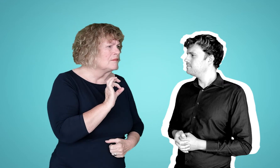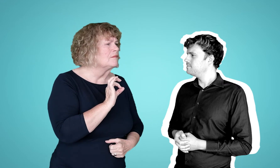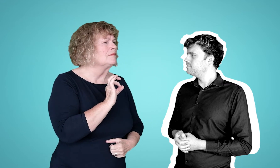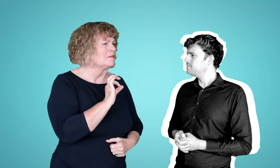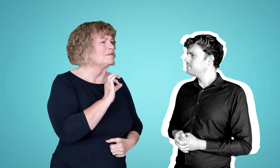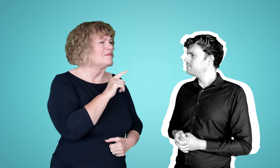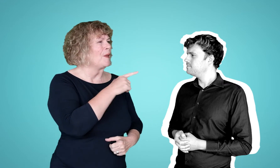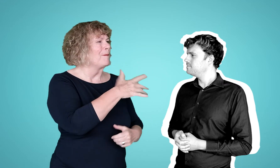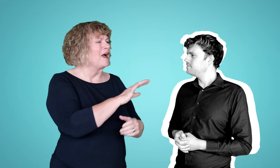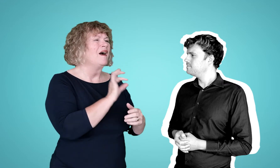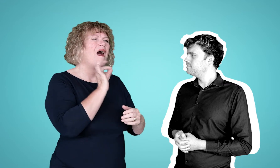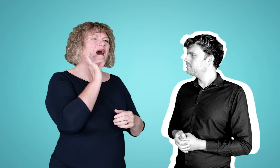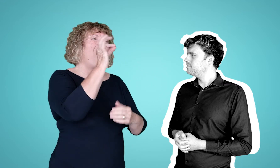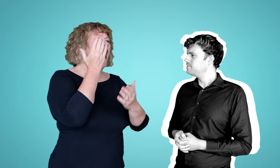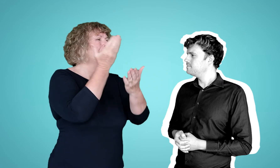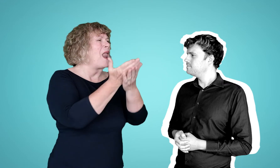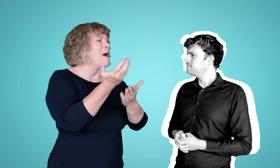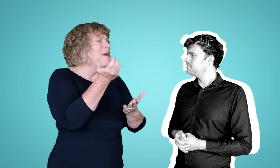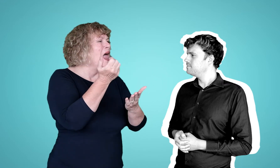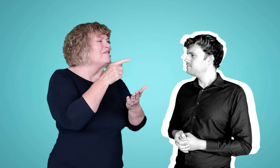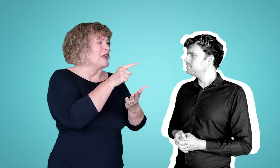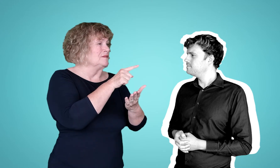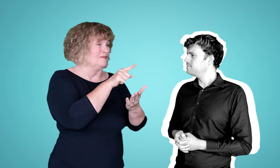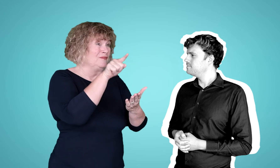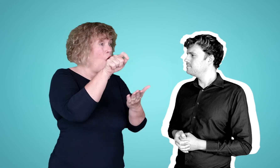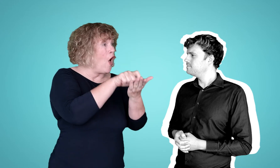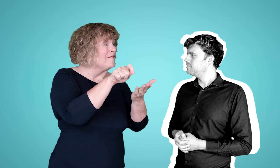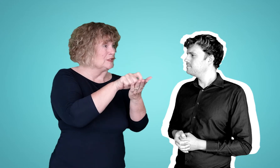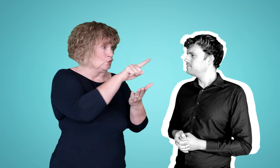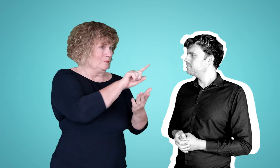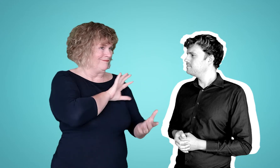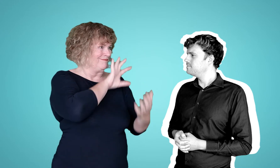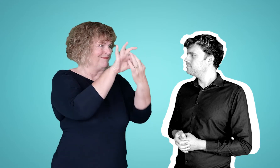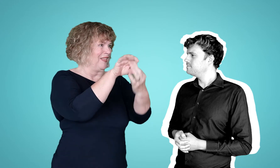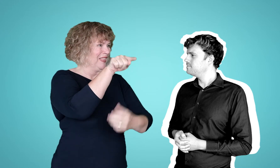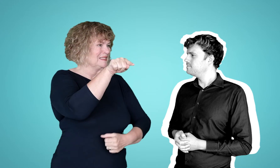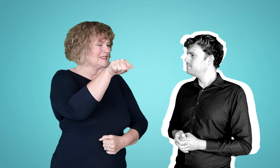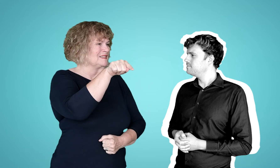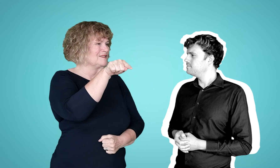contact the office where you applied for the benefit.